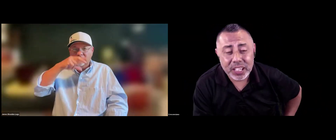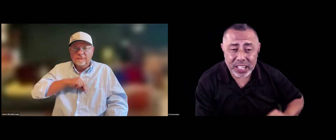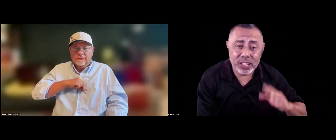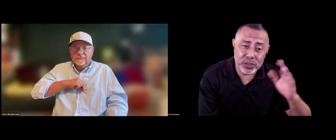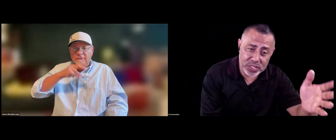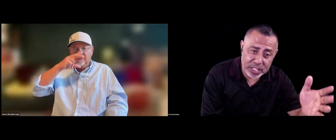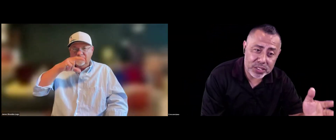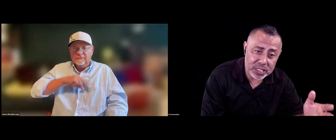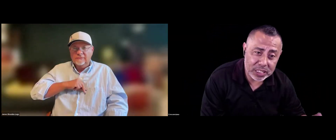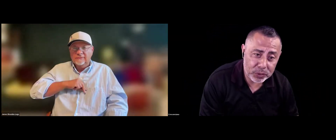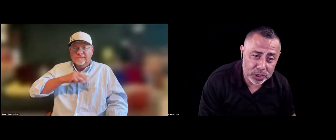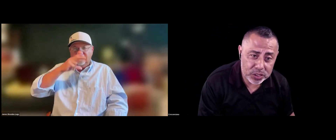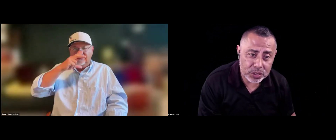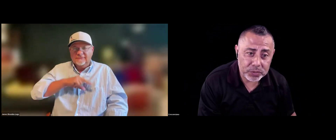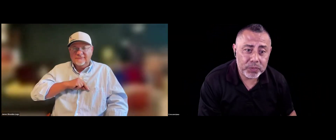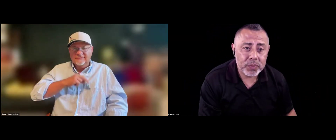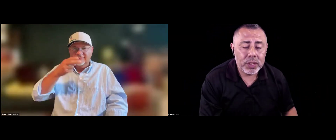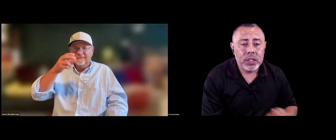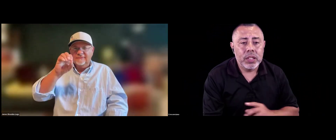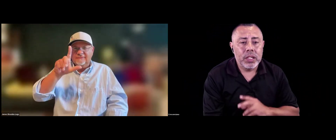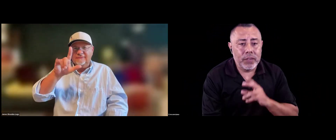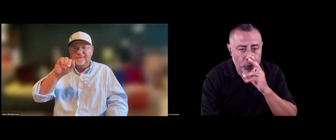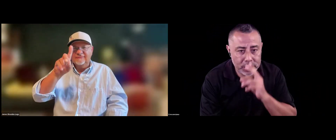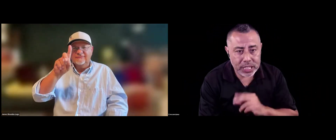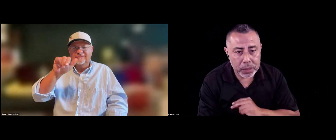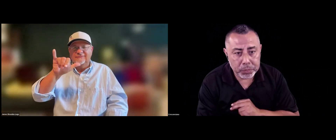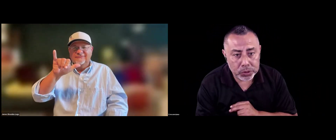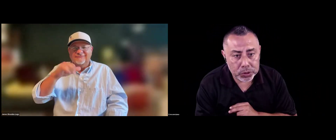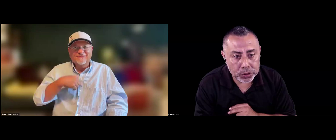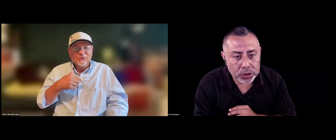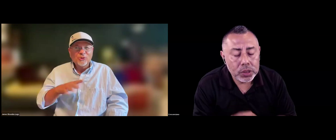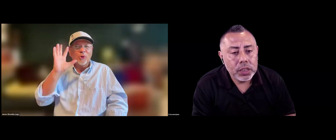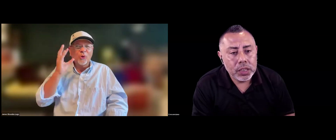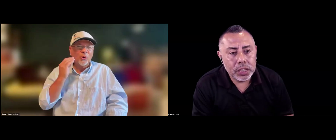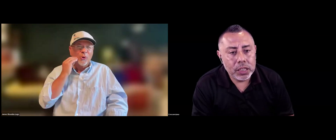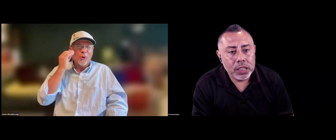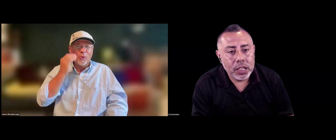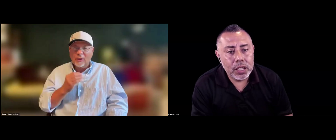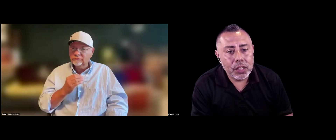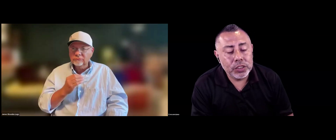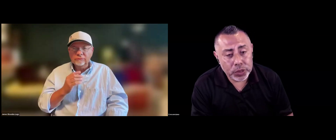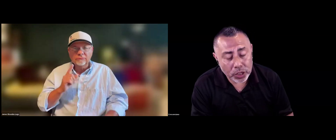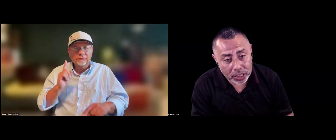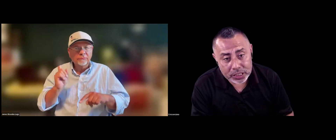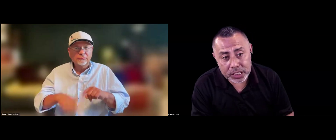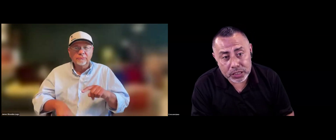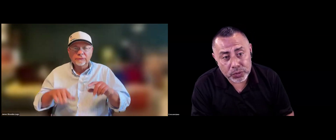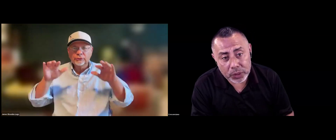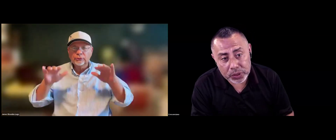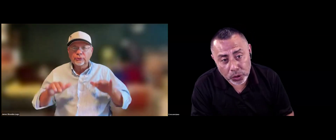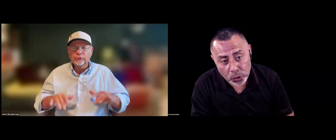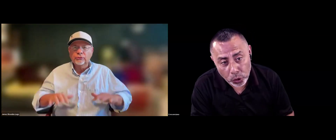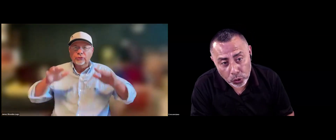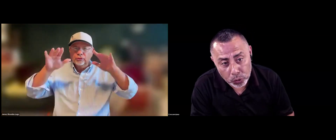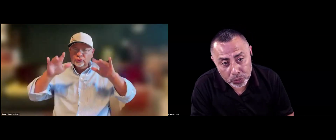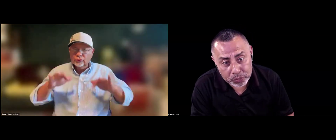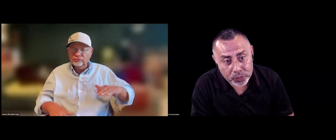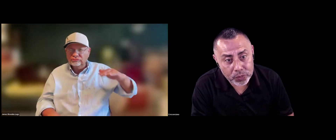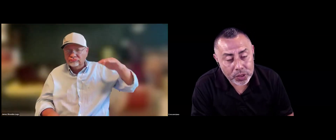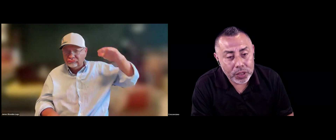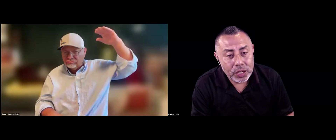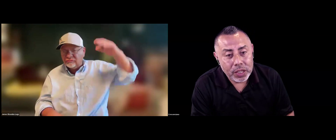I had to use their sign language. Like for example, during holidays when I would go home.